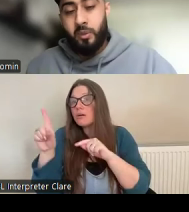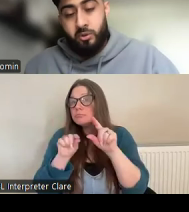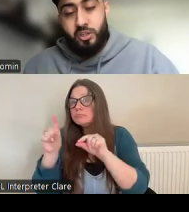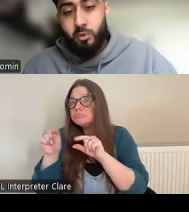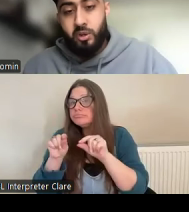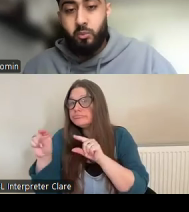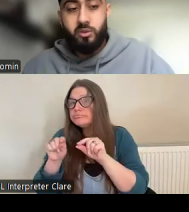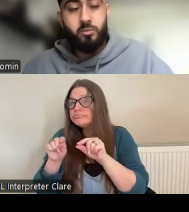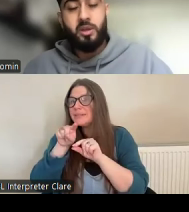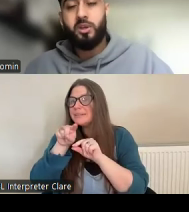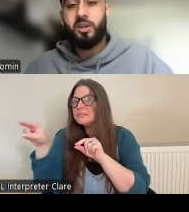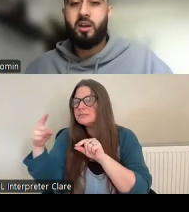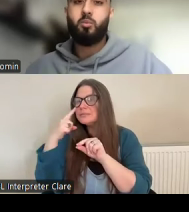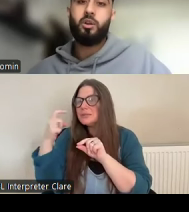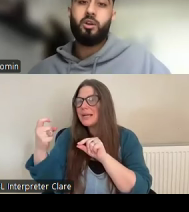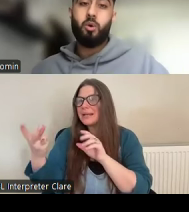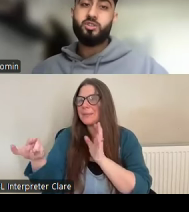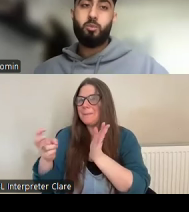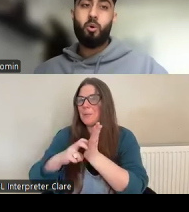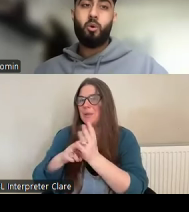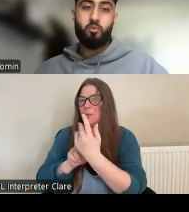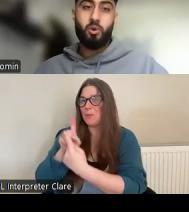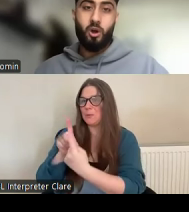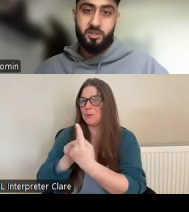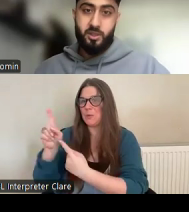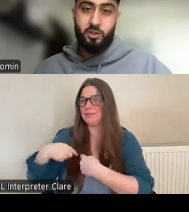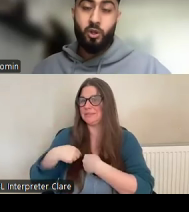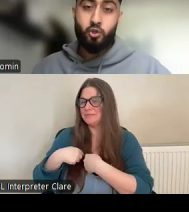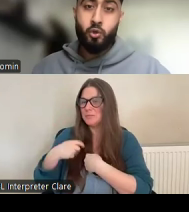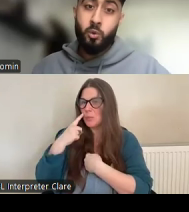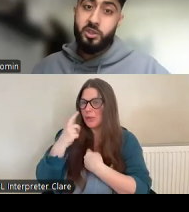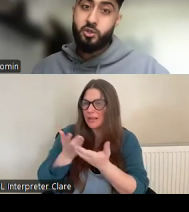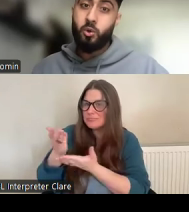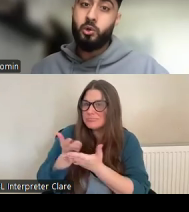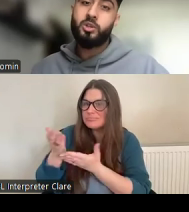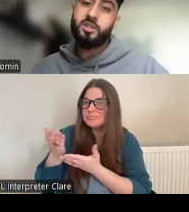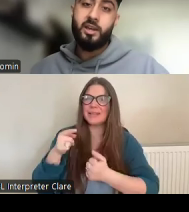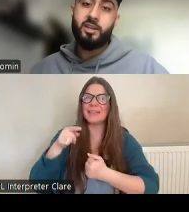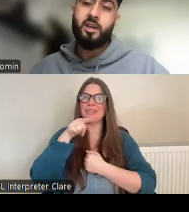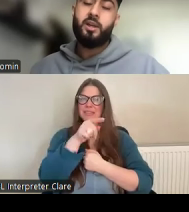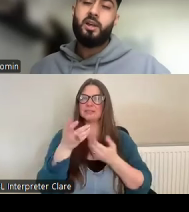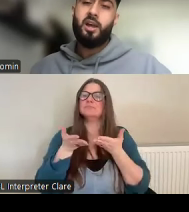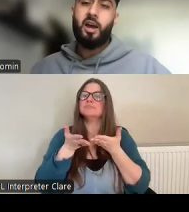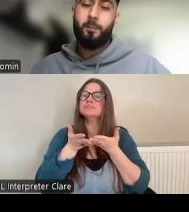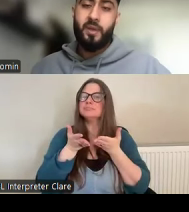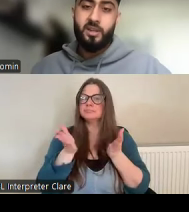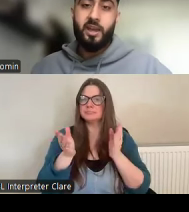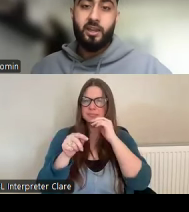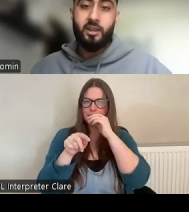or you can book in with me and we can have some one-to-one support with regards to that. I'll show you what this all looks like in a second